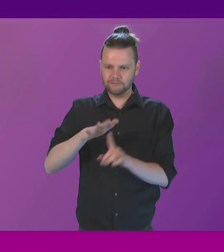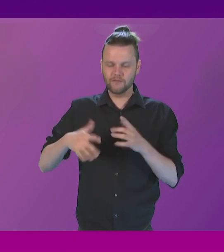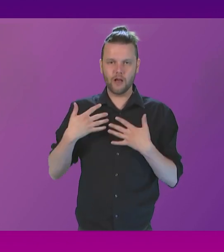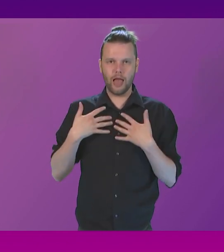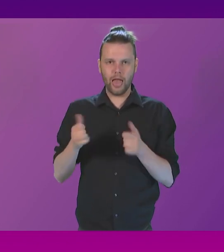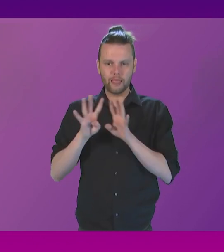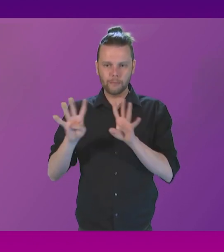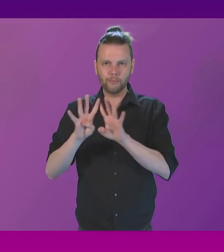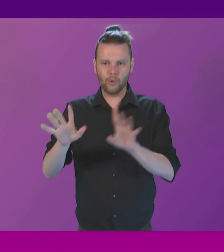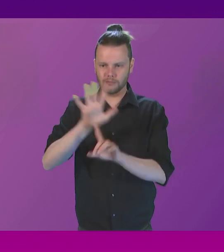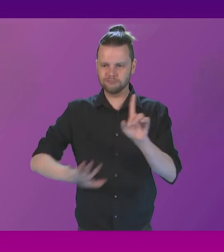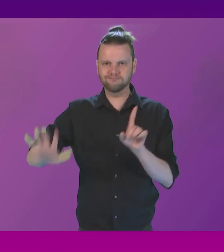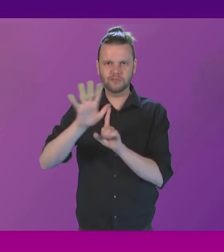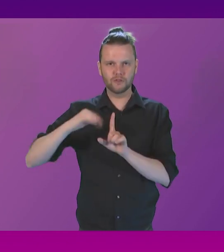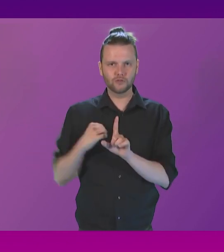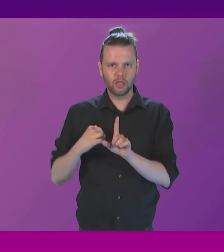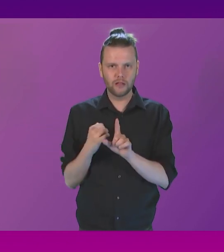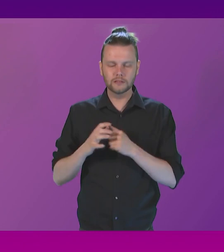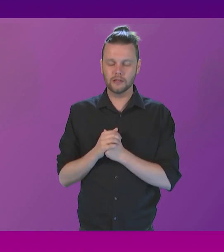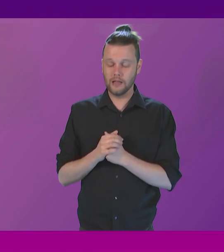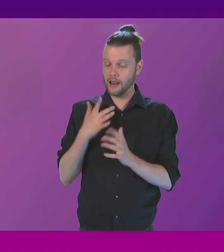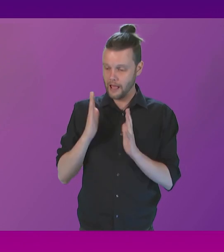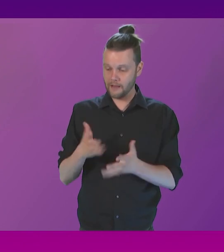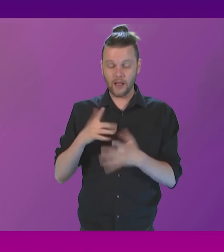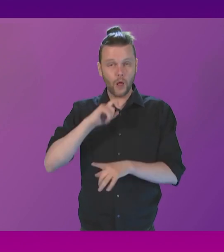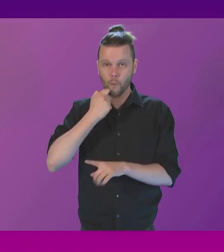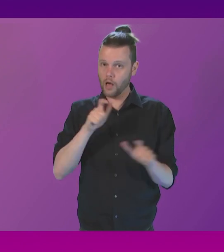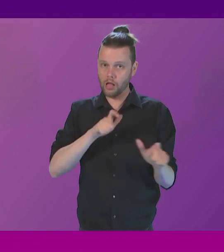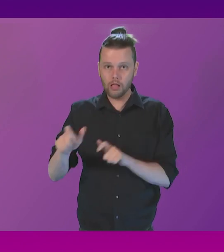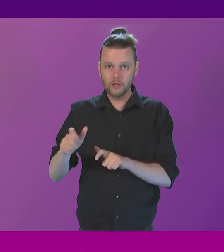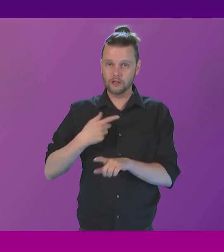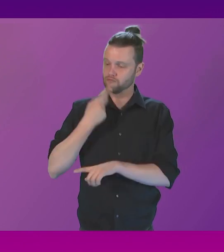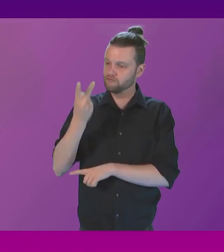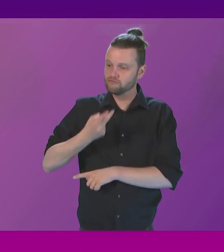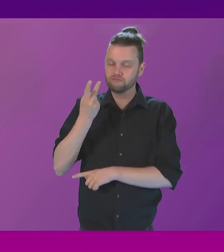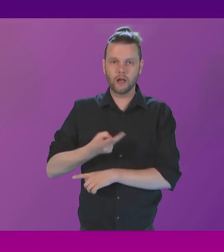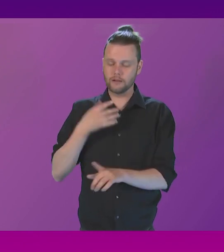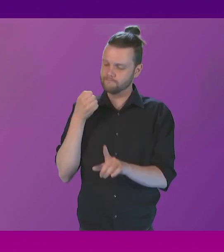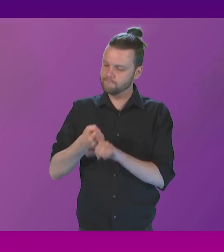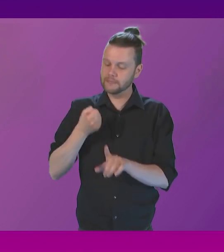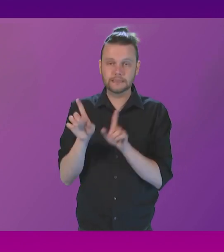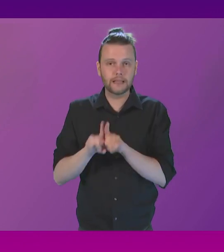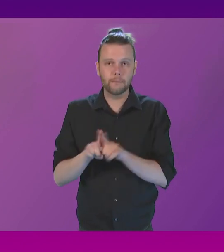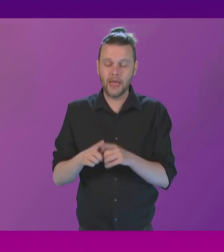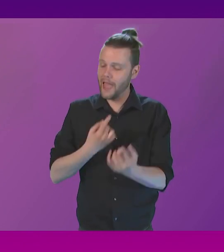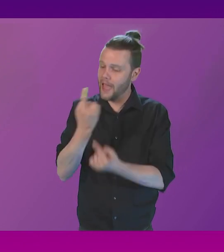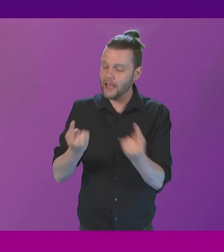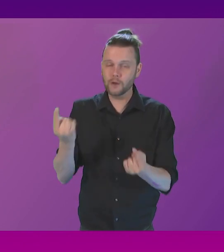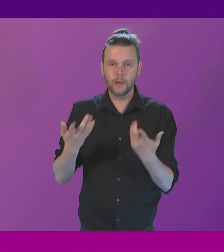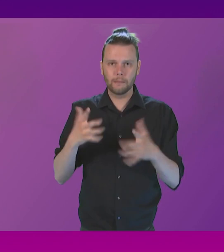board in the country. As First Minister, I reiterate and emphasise that any staff